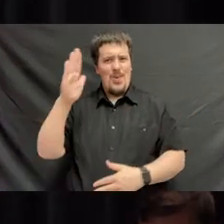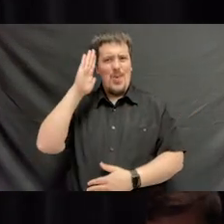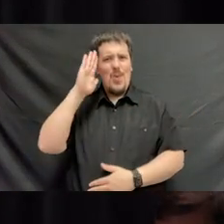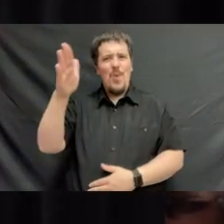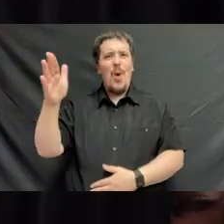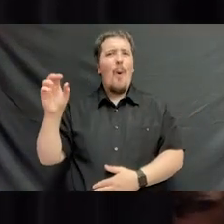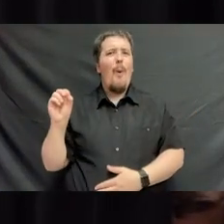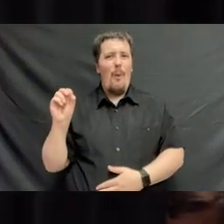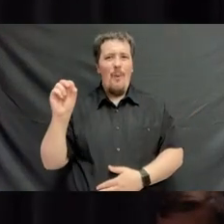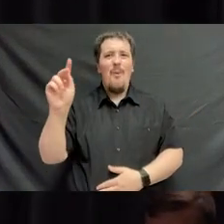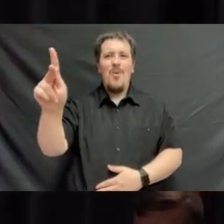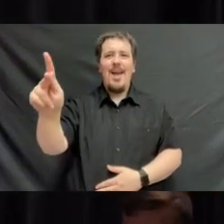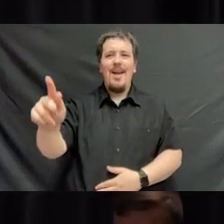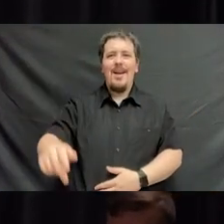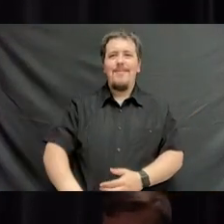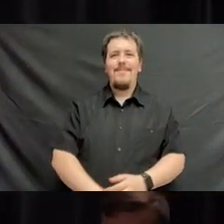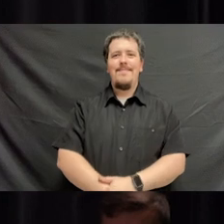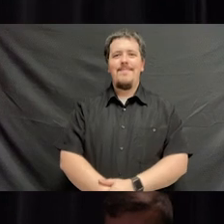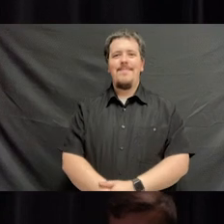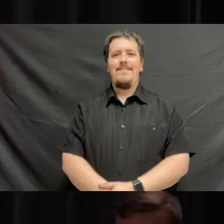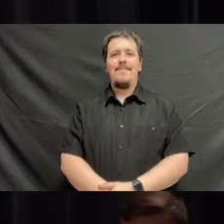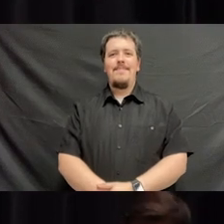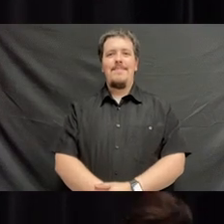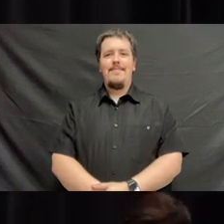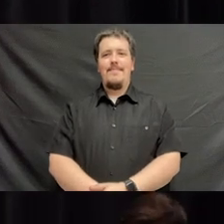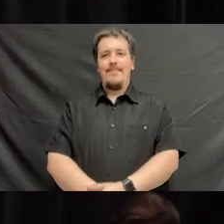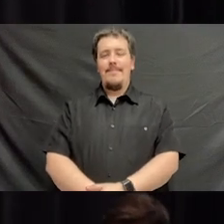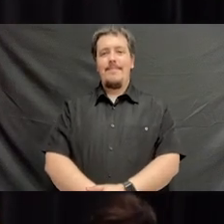It's gonna be okay